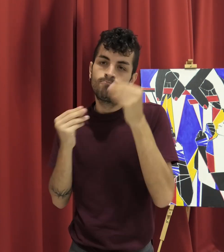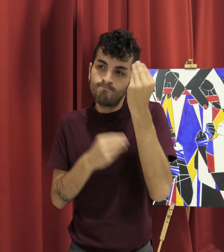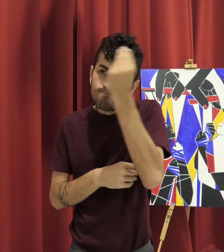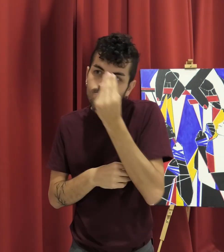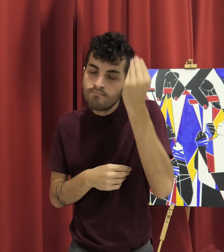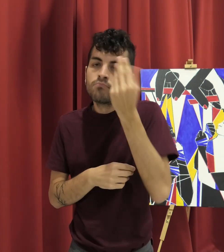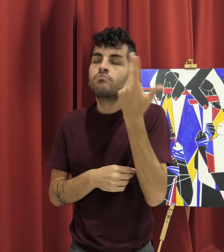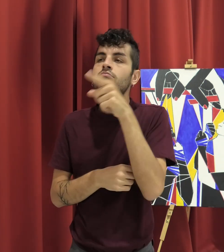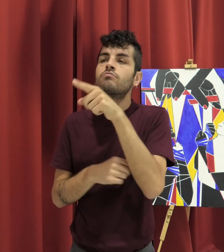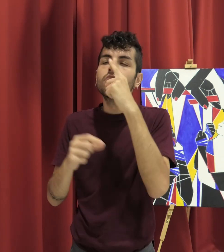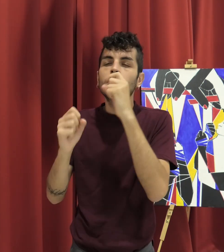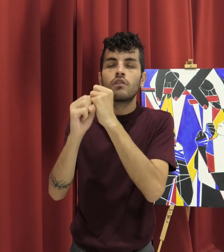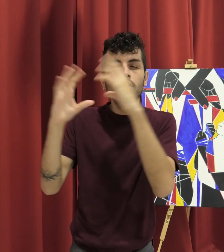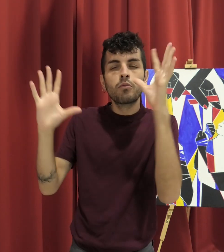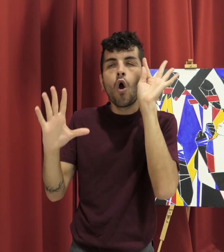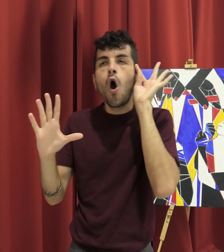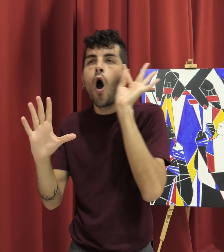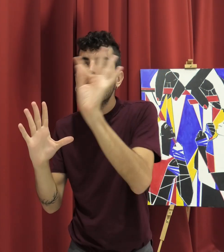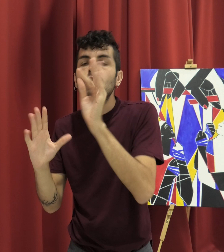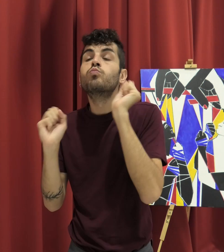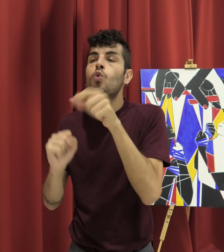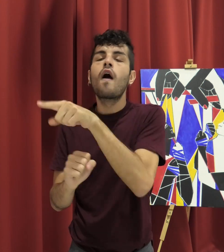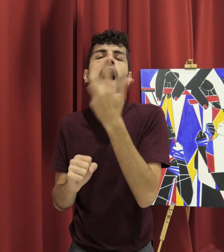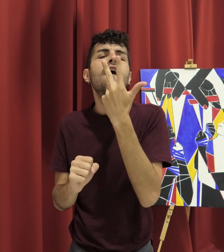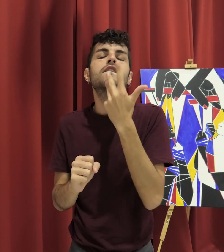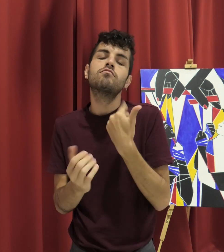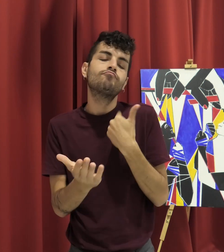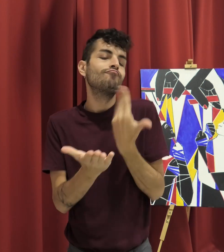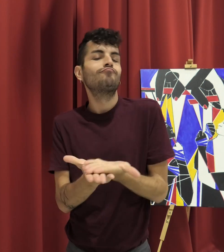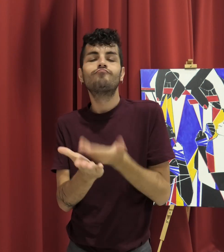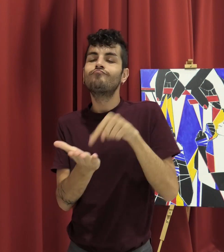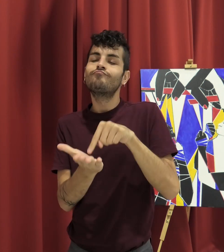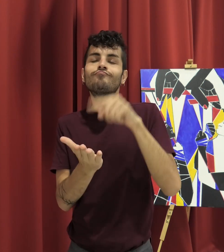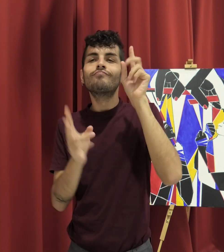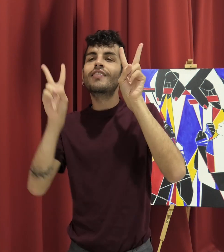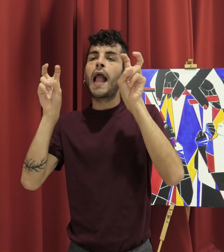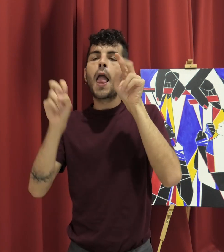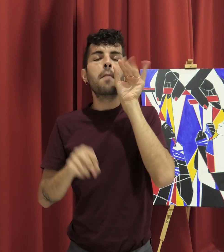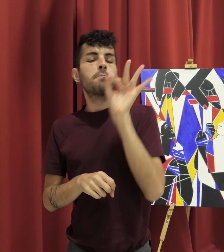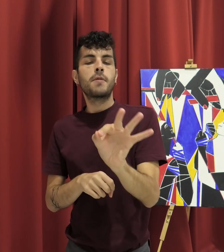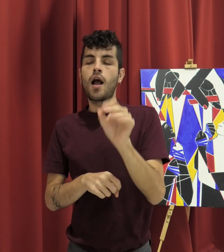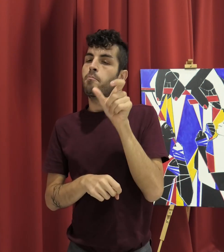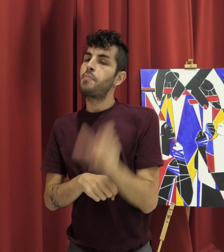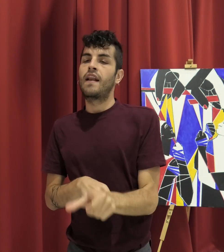because I have to adapt to the client's objectives or the theme he wants to see represented.